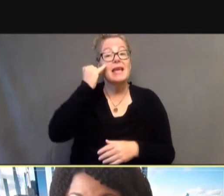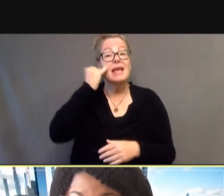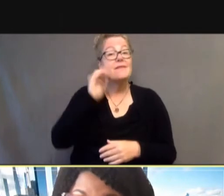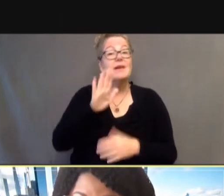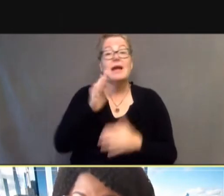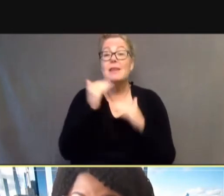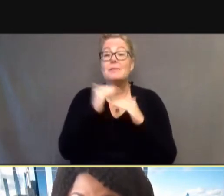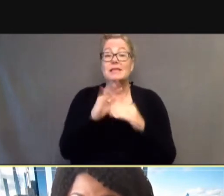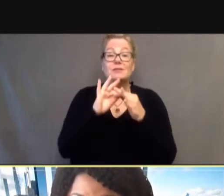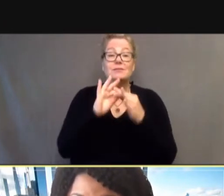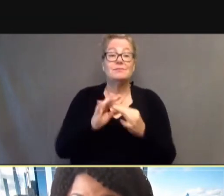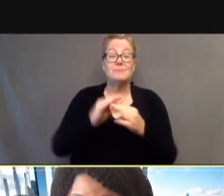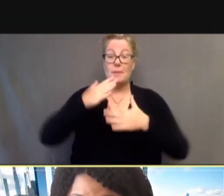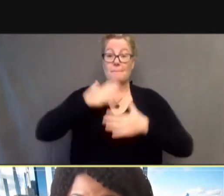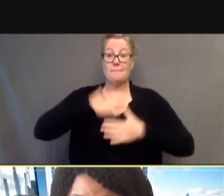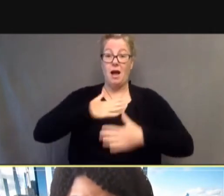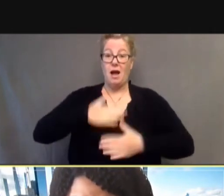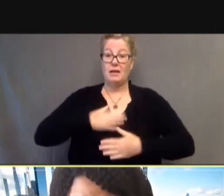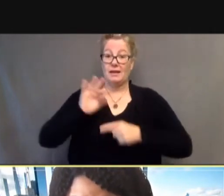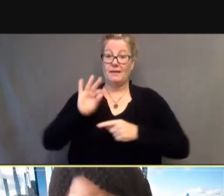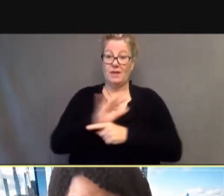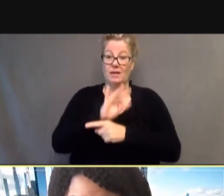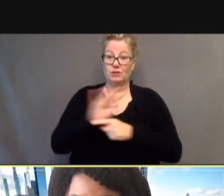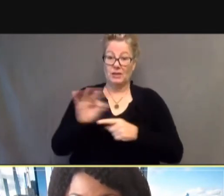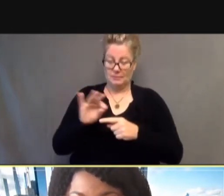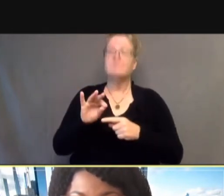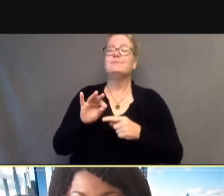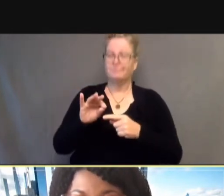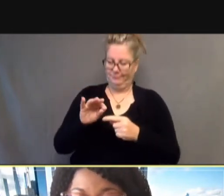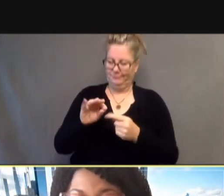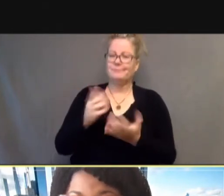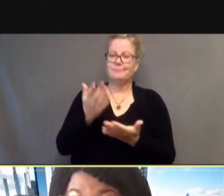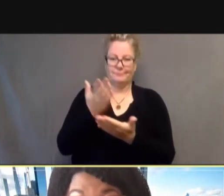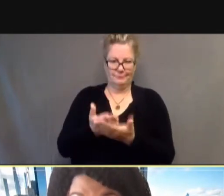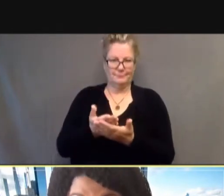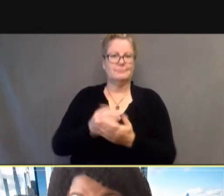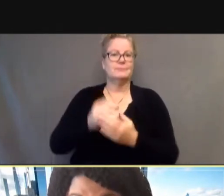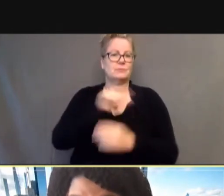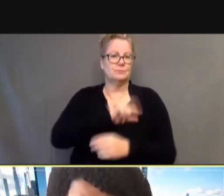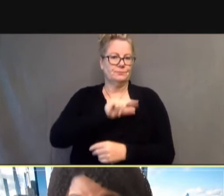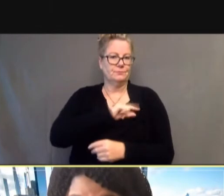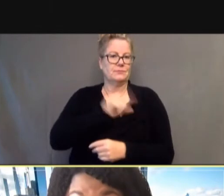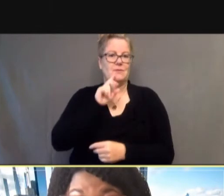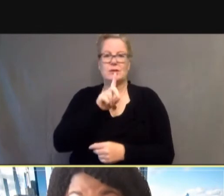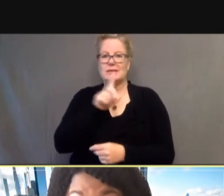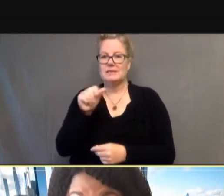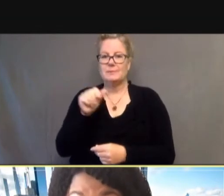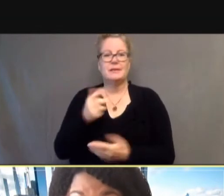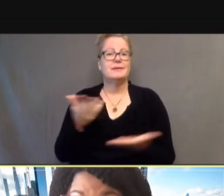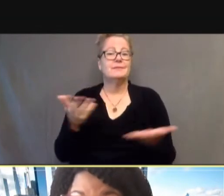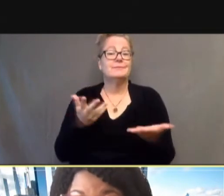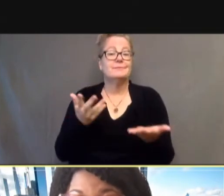they're also able to demonstrate disability. So major bodily functions include functions